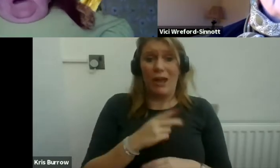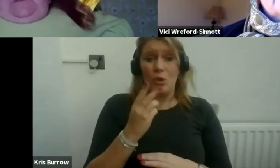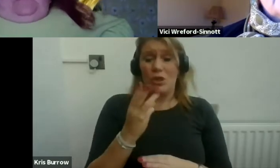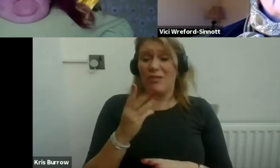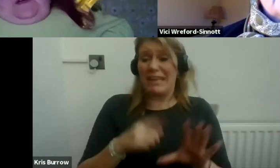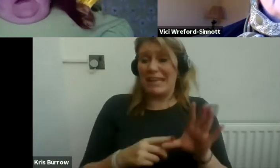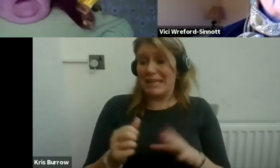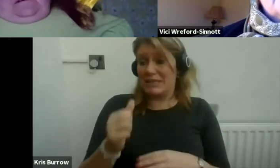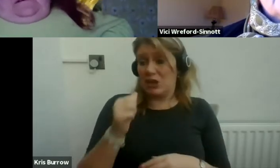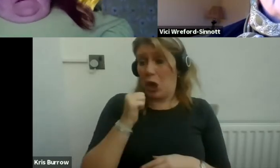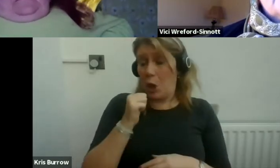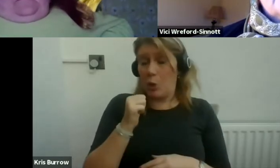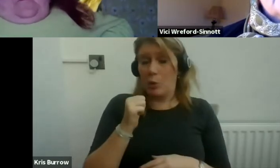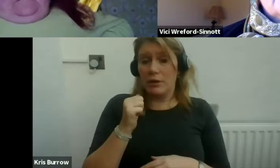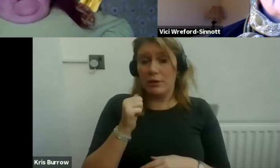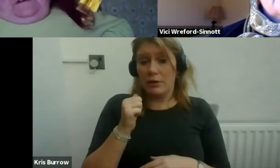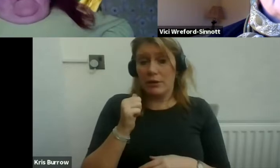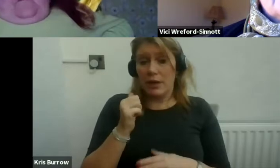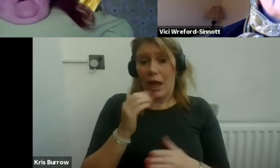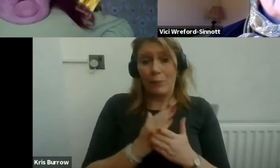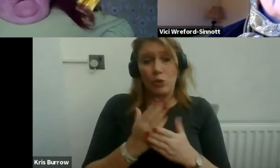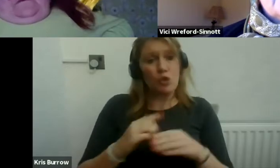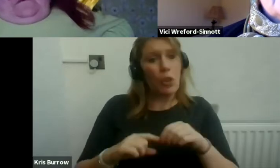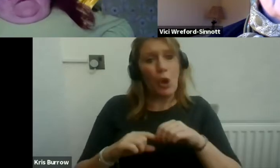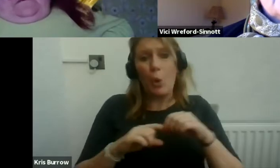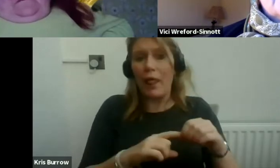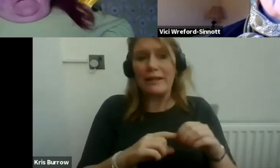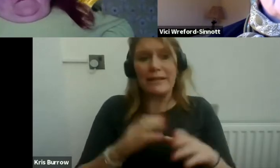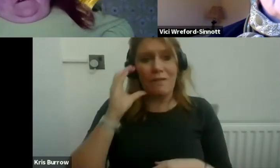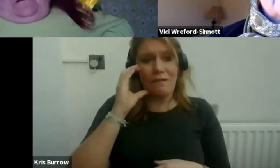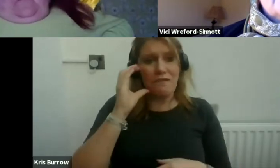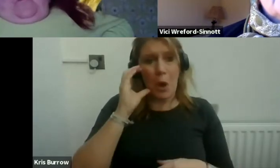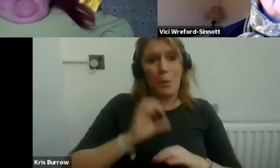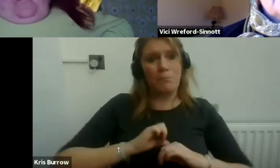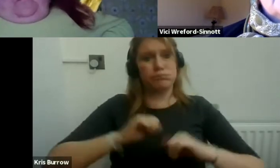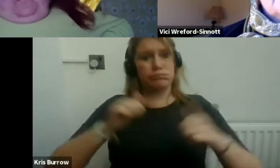I don't think the quality of what we were